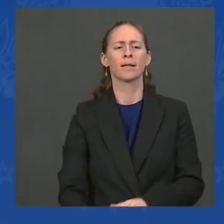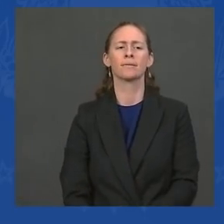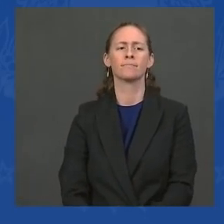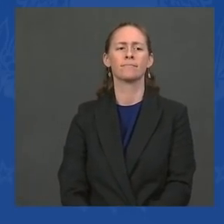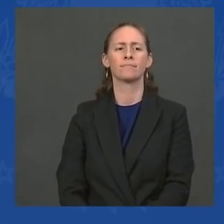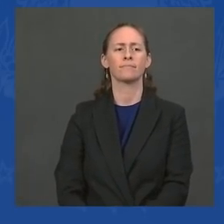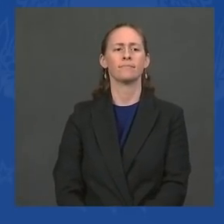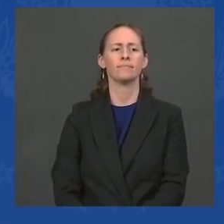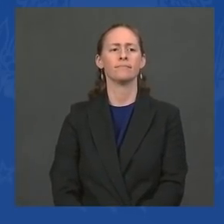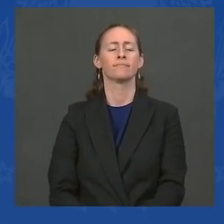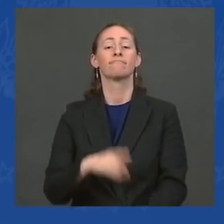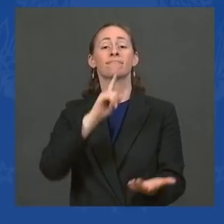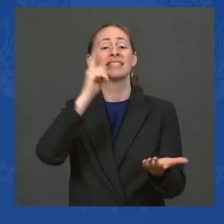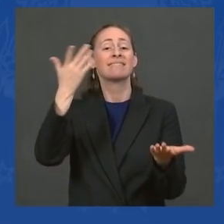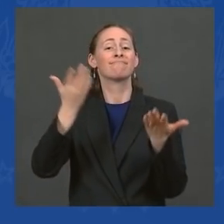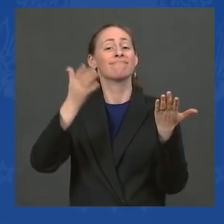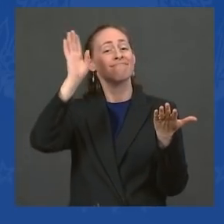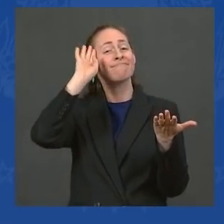You aren't seeing a fully enrolled center.